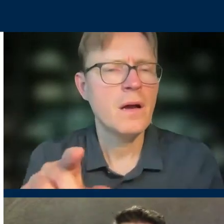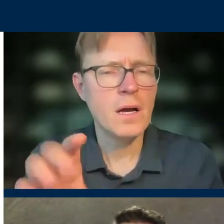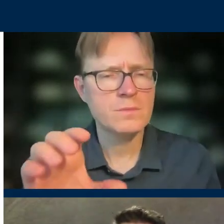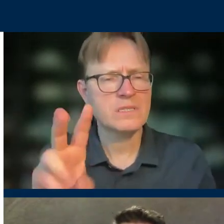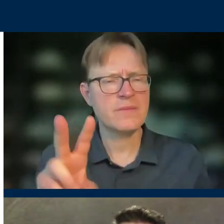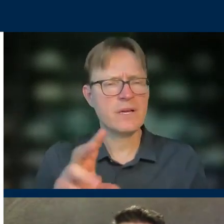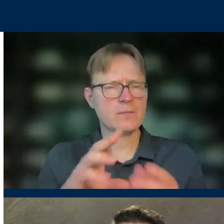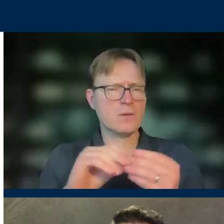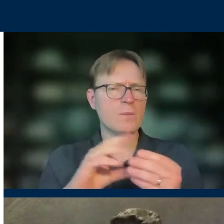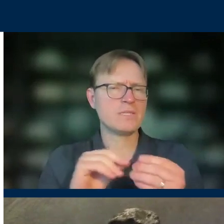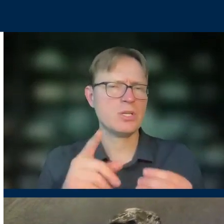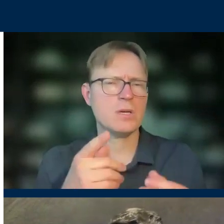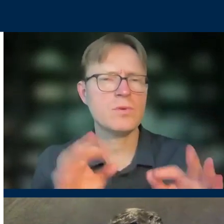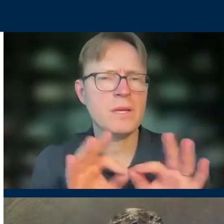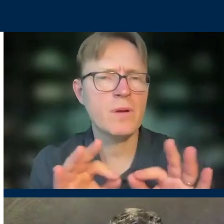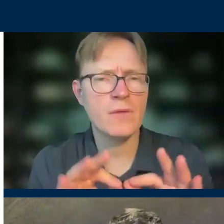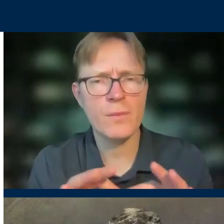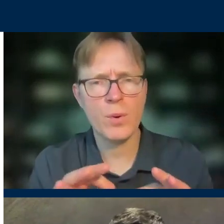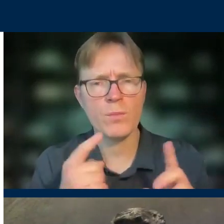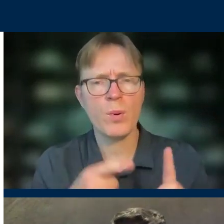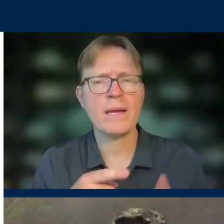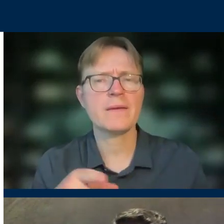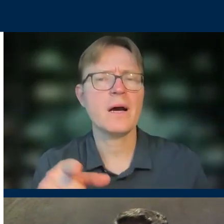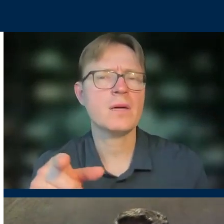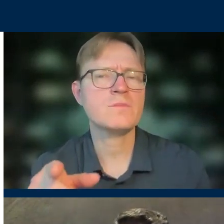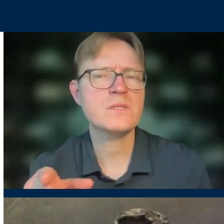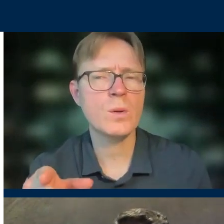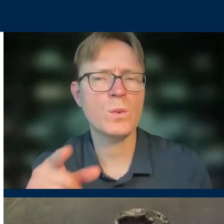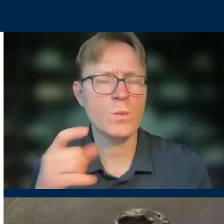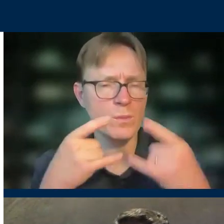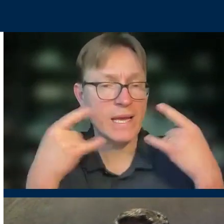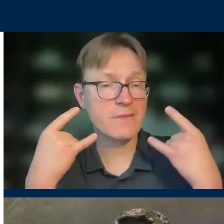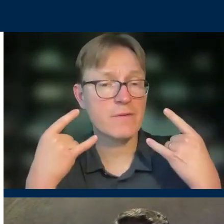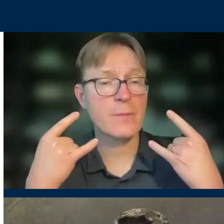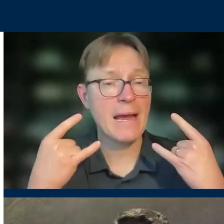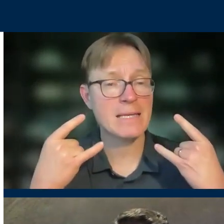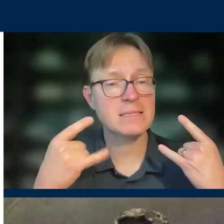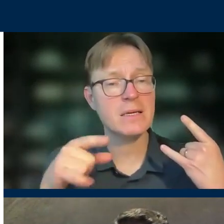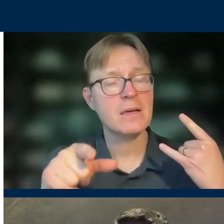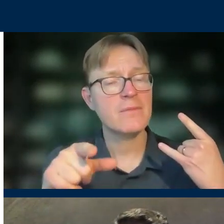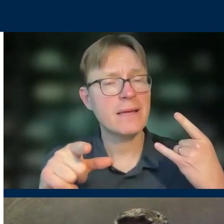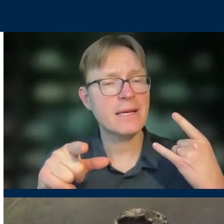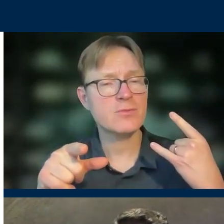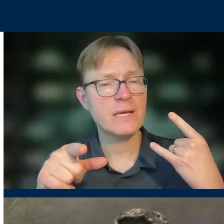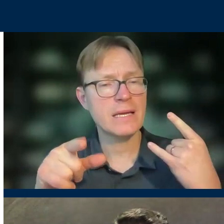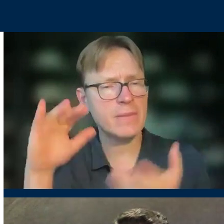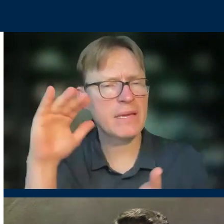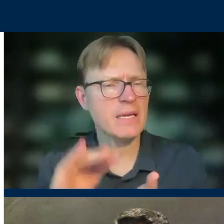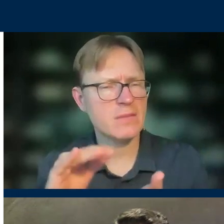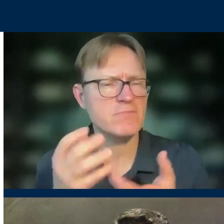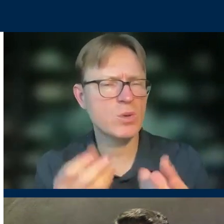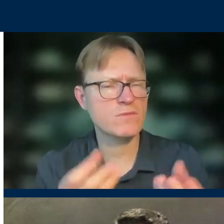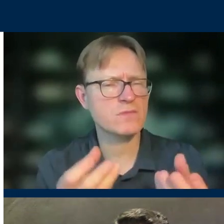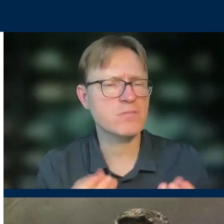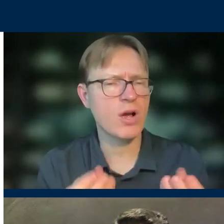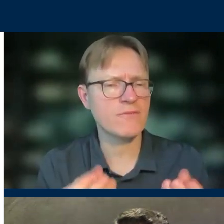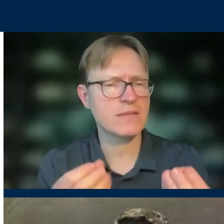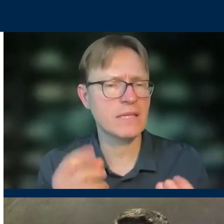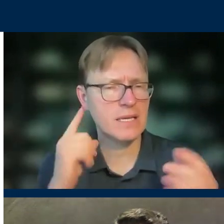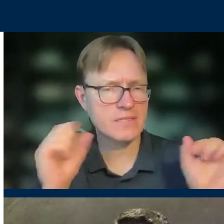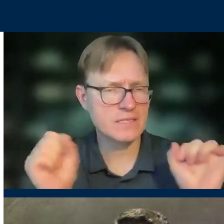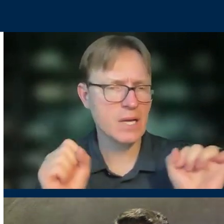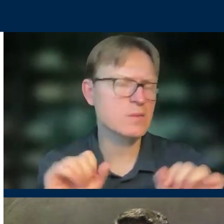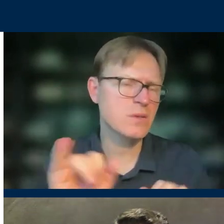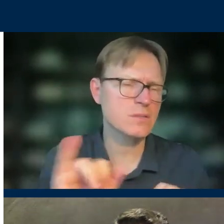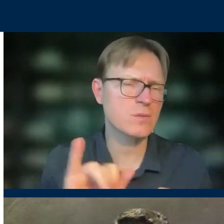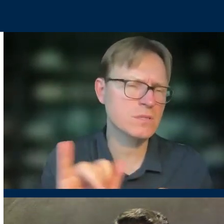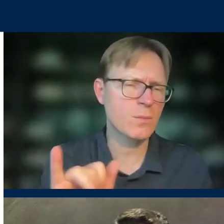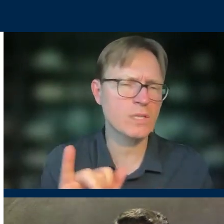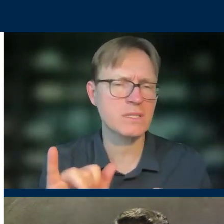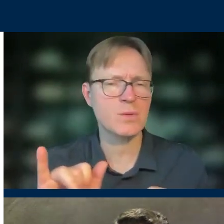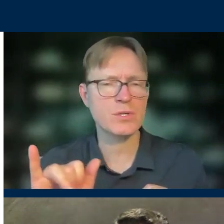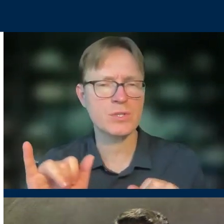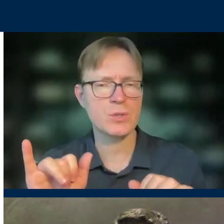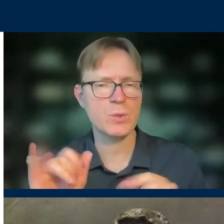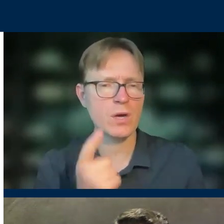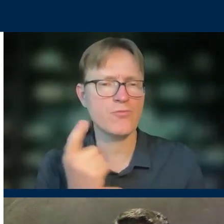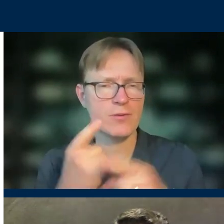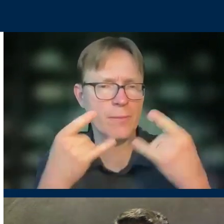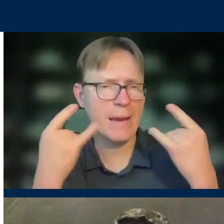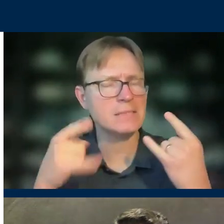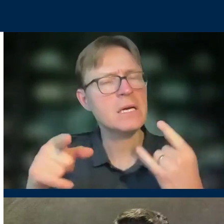CB also mentioned a really kind of important point. So when we have the clear mask that actually can make it sort of soft in the at, the sounds, also s